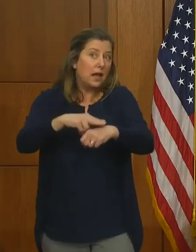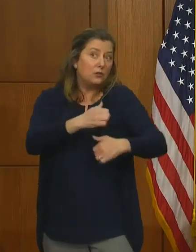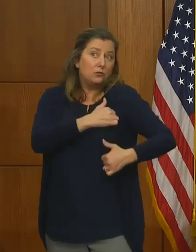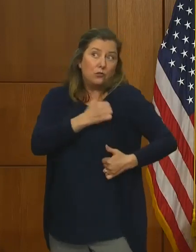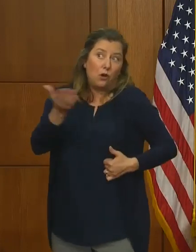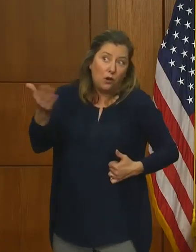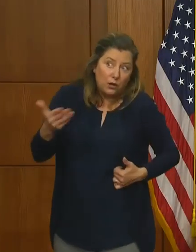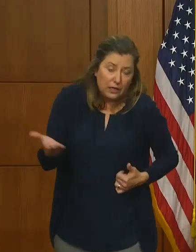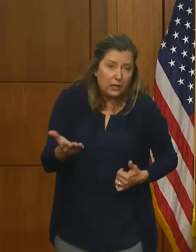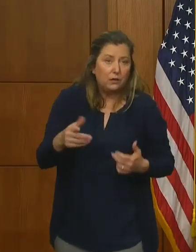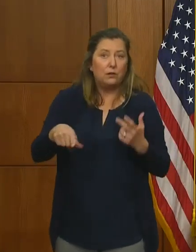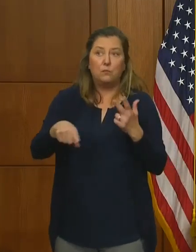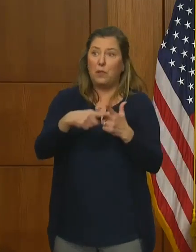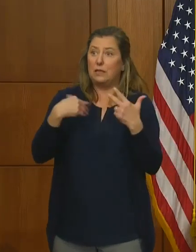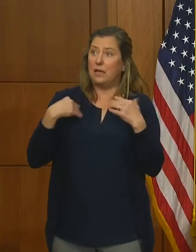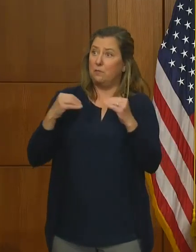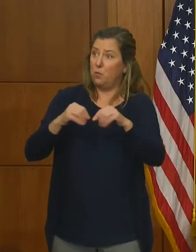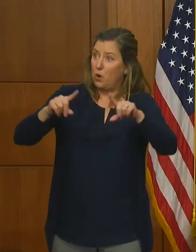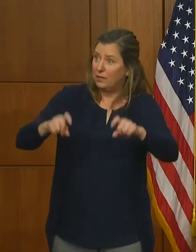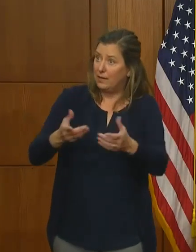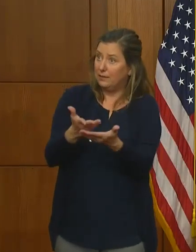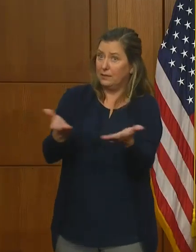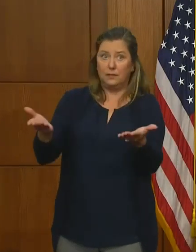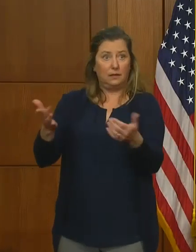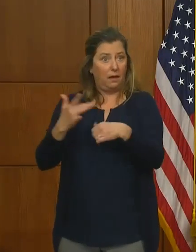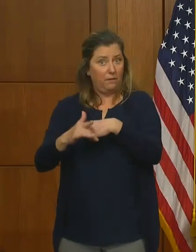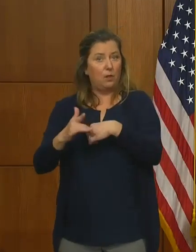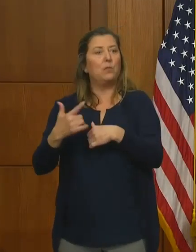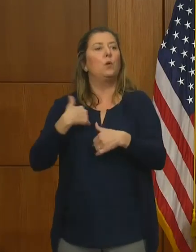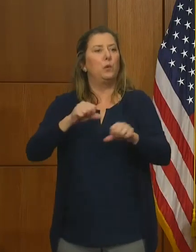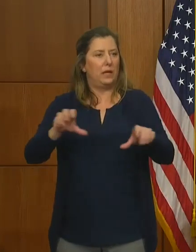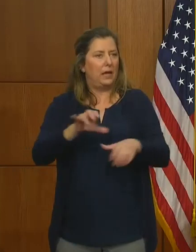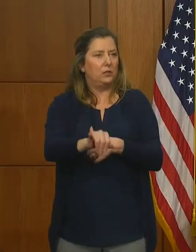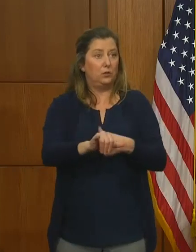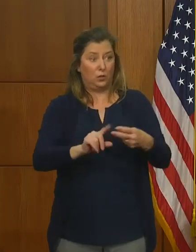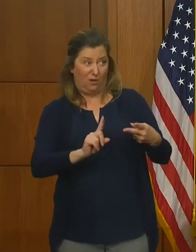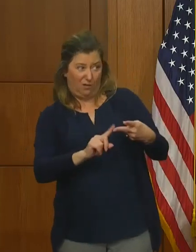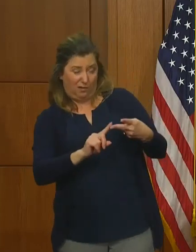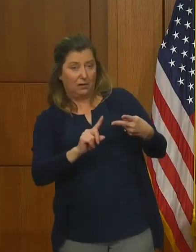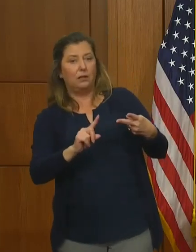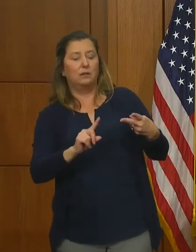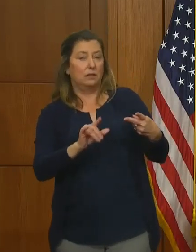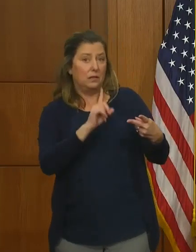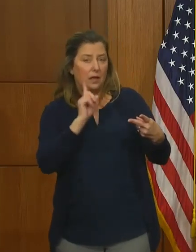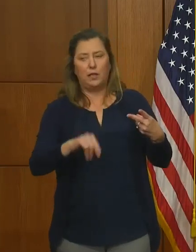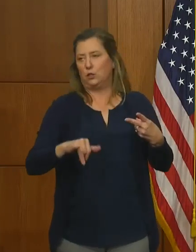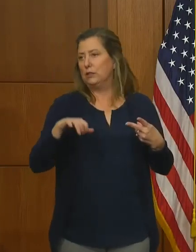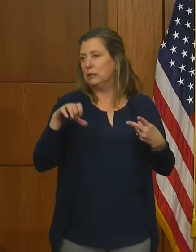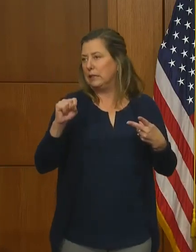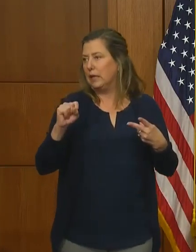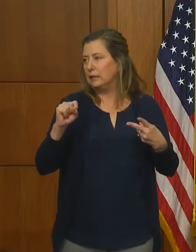MEDICAL CORPS IN THE NATIONAL GUARD AND THE ABILITY TO HAVE THE TESTING OF THAT WE NEED WE